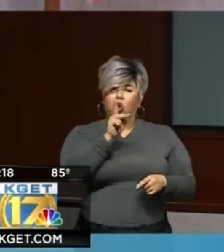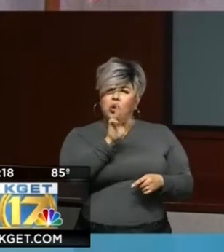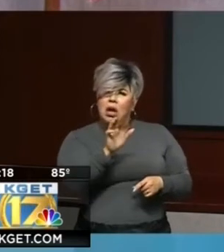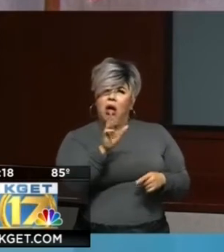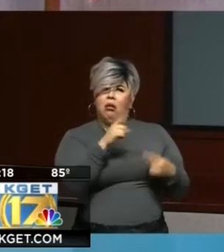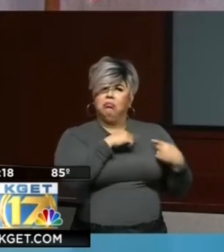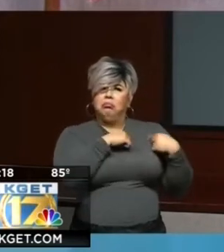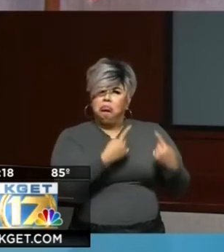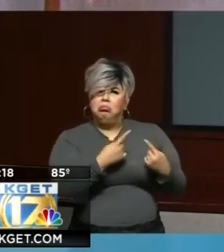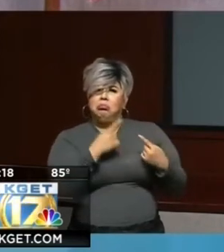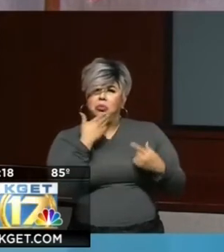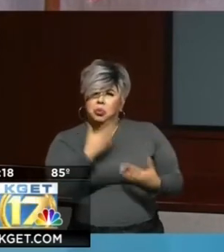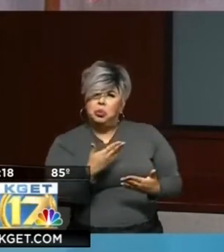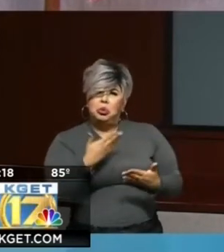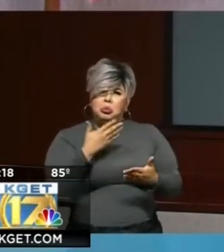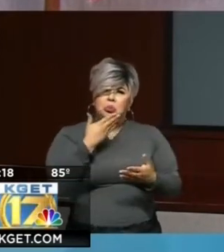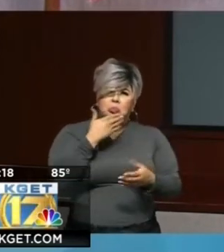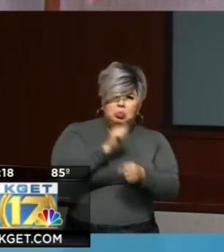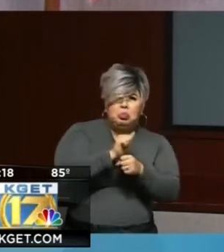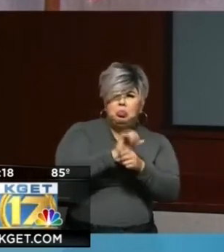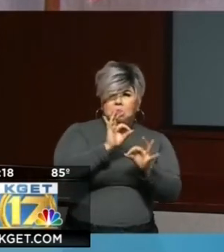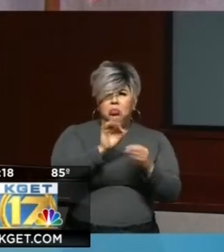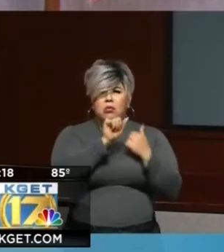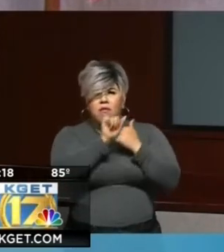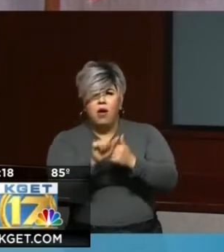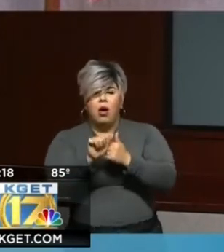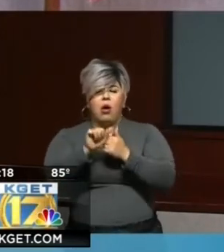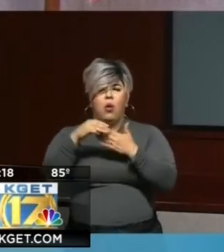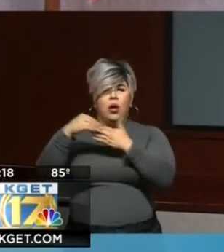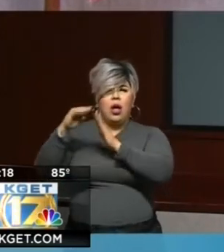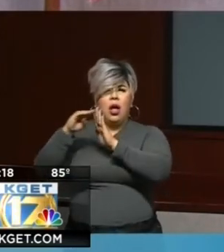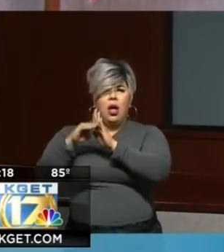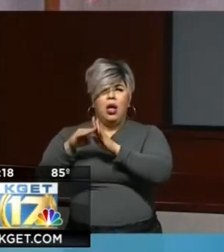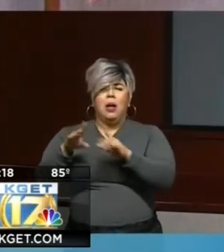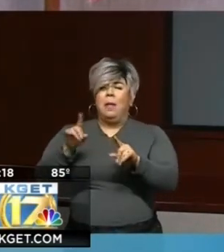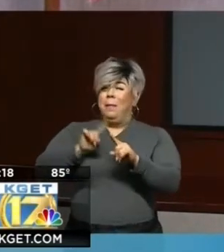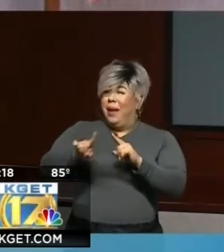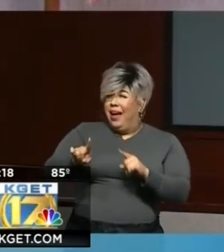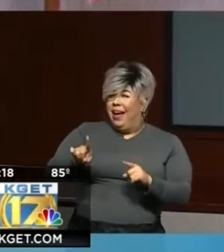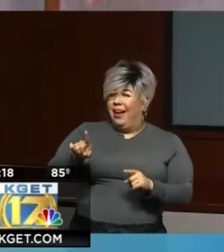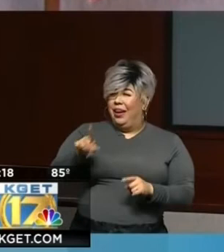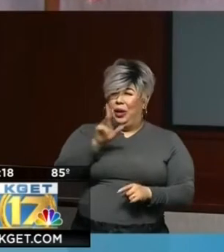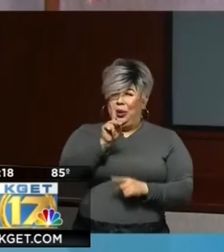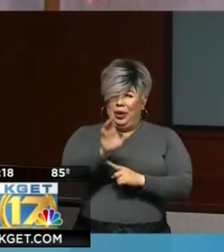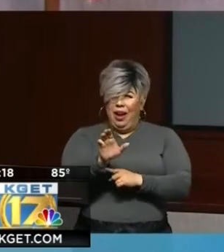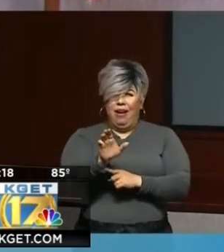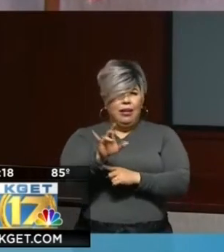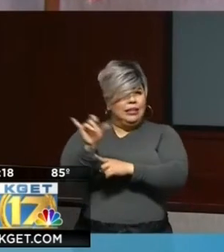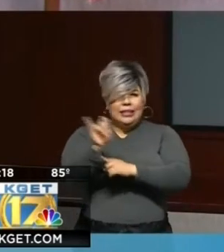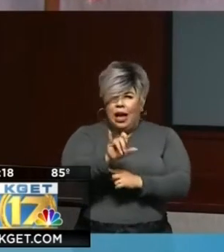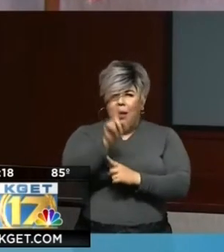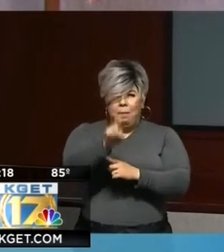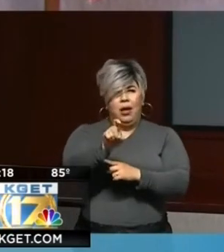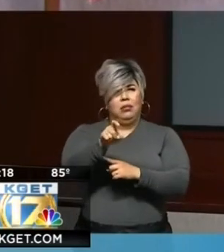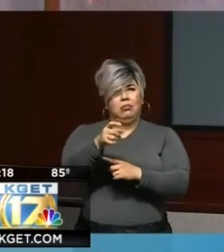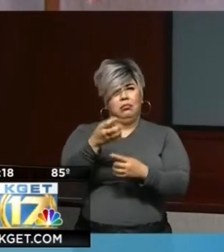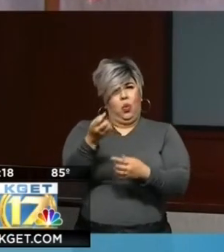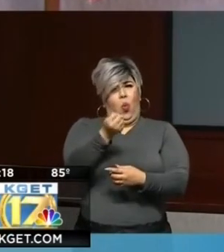STATE. THAT KERN COUNTY IS DOING VERY WELL WITH COMPLYING ORDERS AND